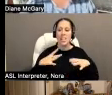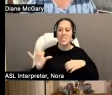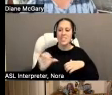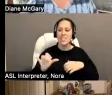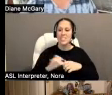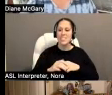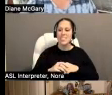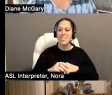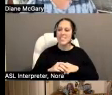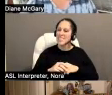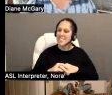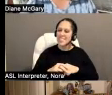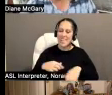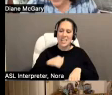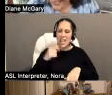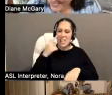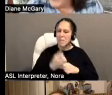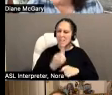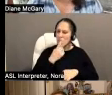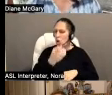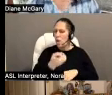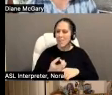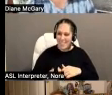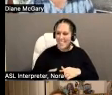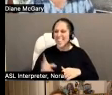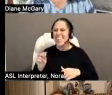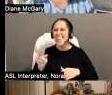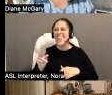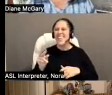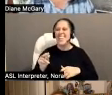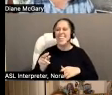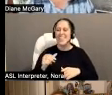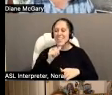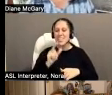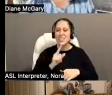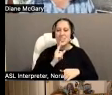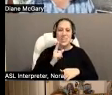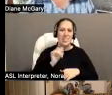But I didn't think you made them for her. No, no, I'm not sure they're her style.